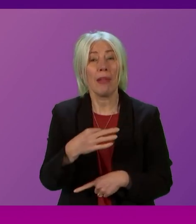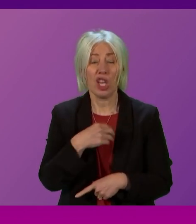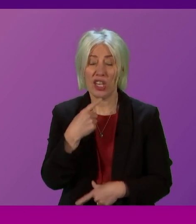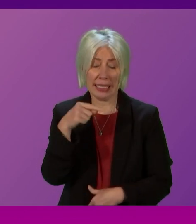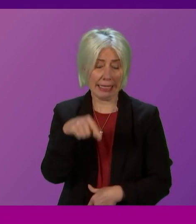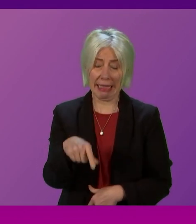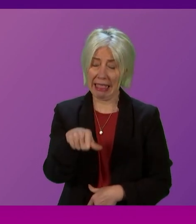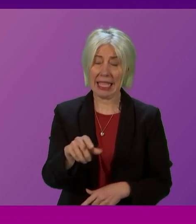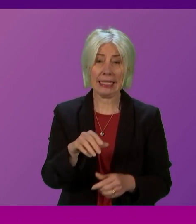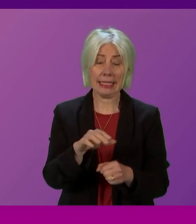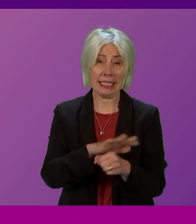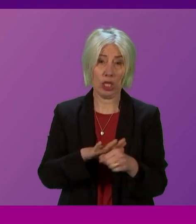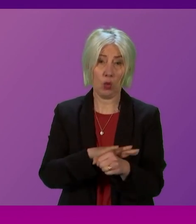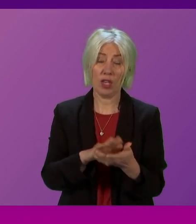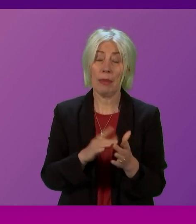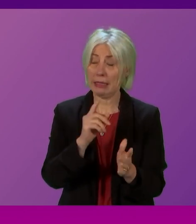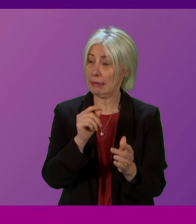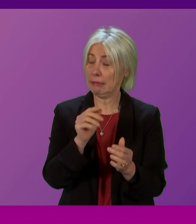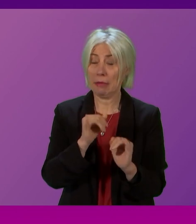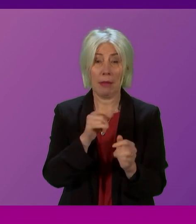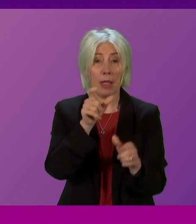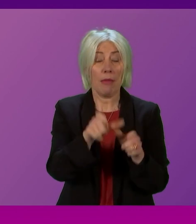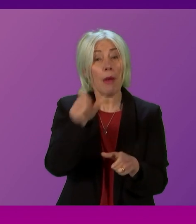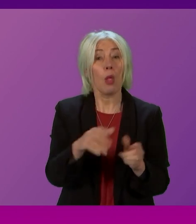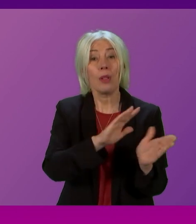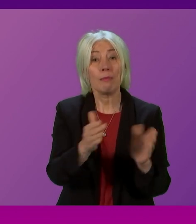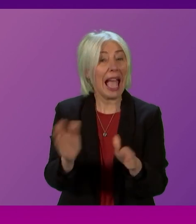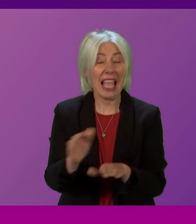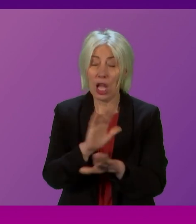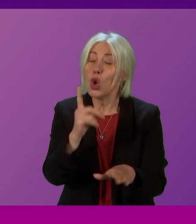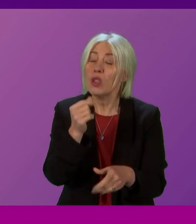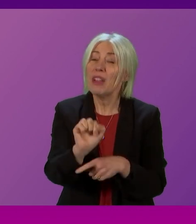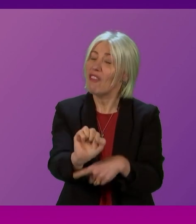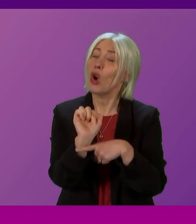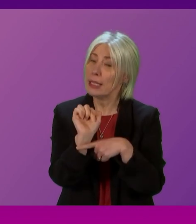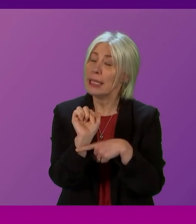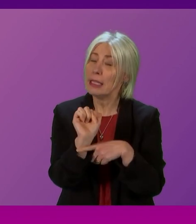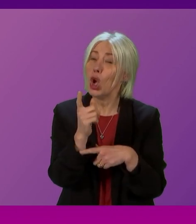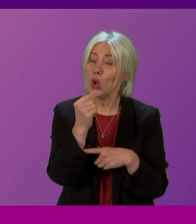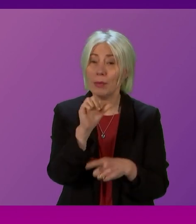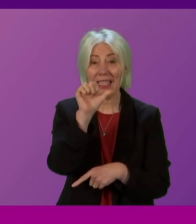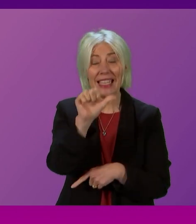leading to avoidable deaths—they predict that that could be as many as 60 avoidable deaths a week.